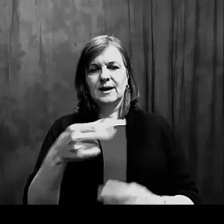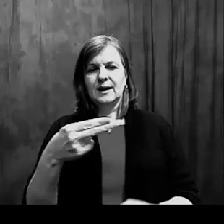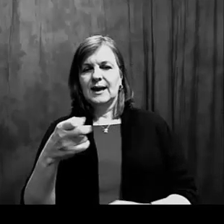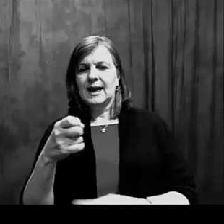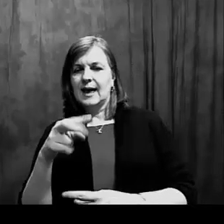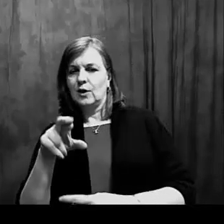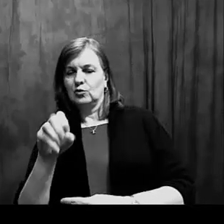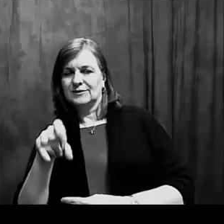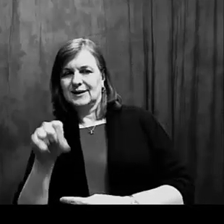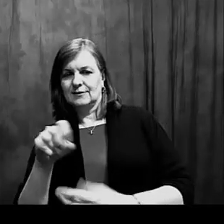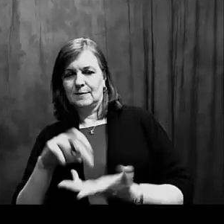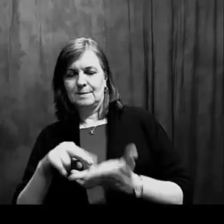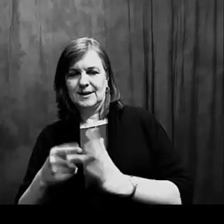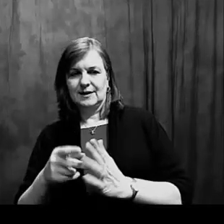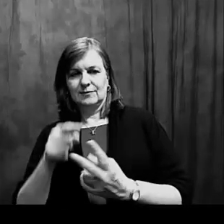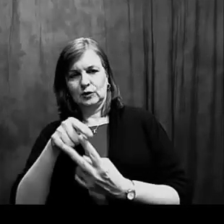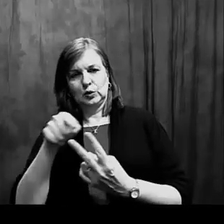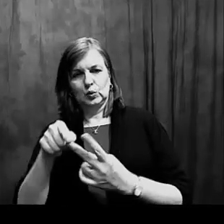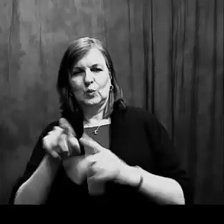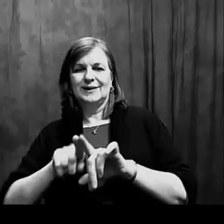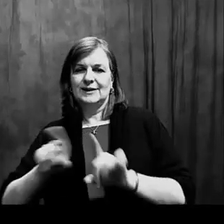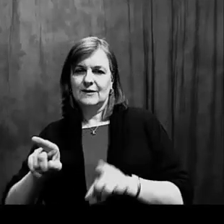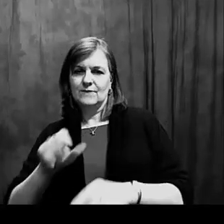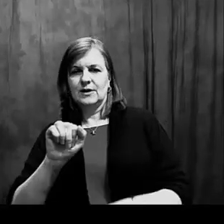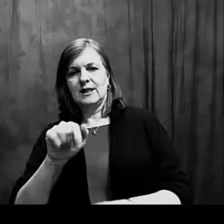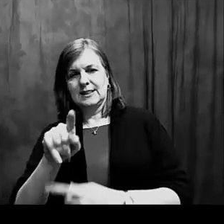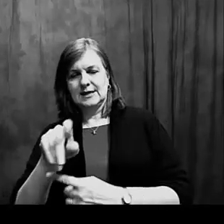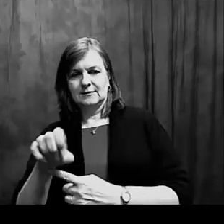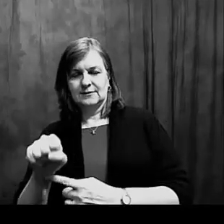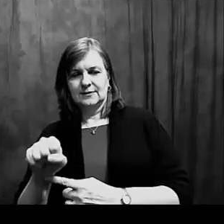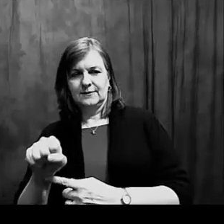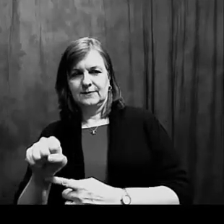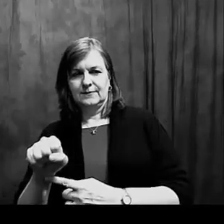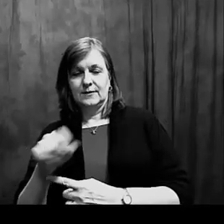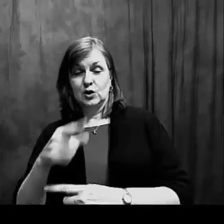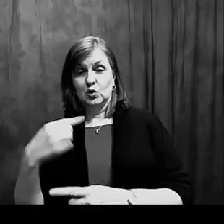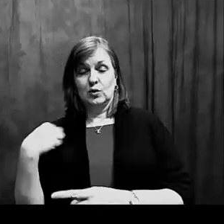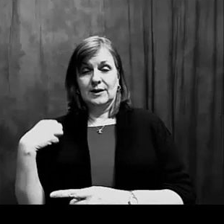them but homozygous means that you are inheriting the same allele